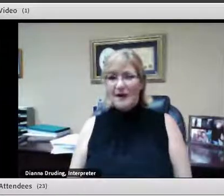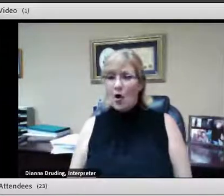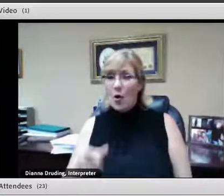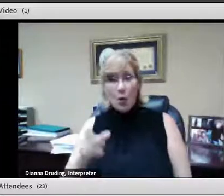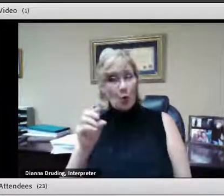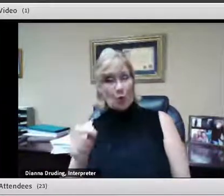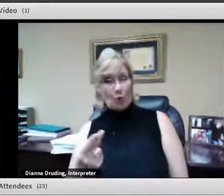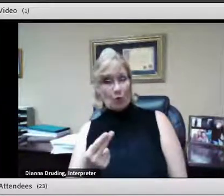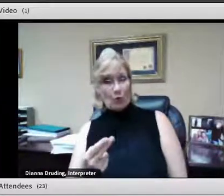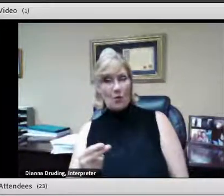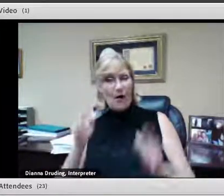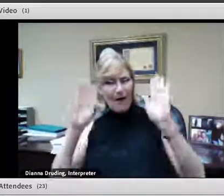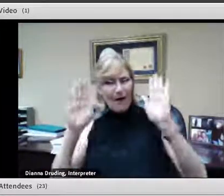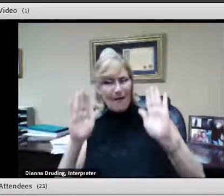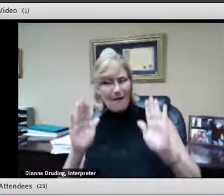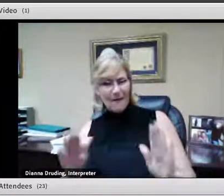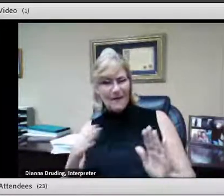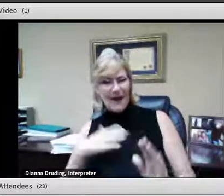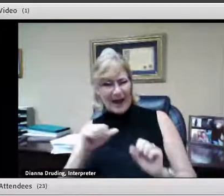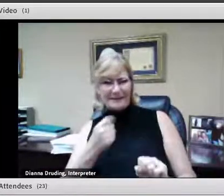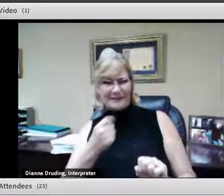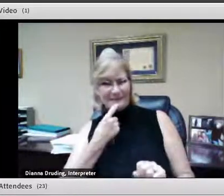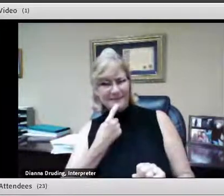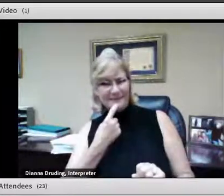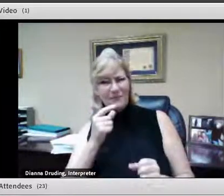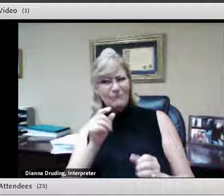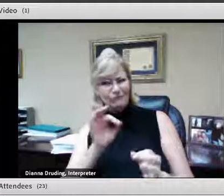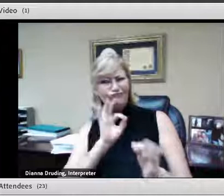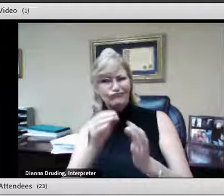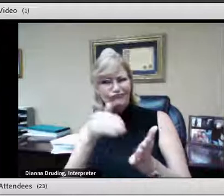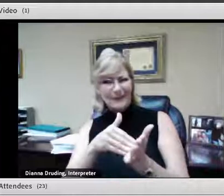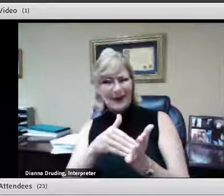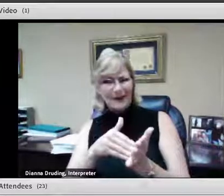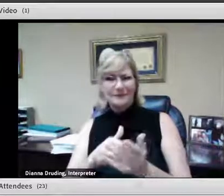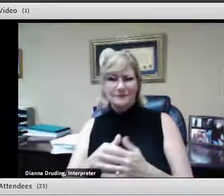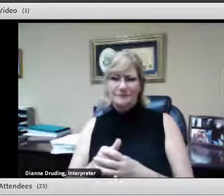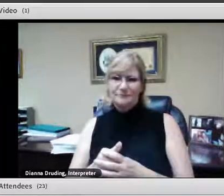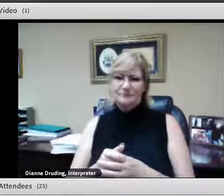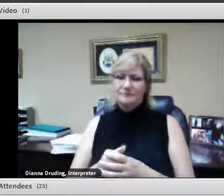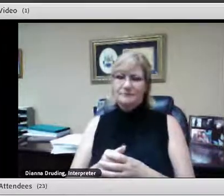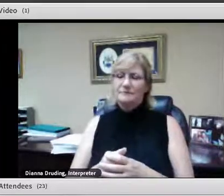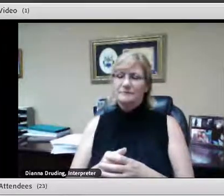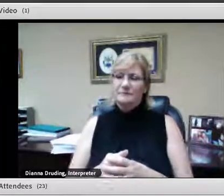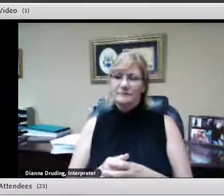Hilary: Oh, excellent. I can tell. You're, like, right in the middle. Ryan: Hi, Crystal.